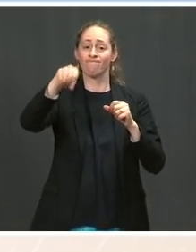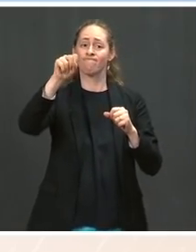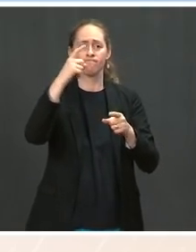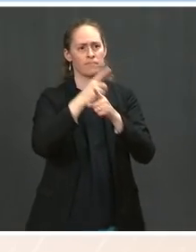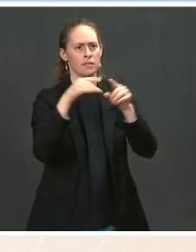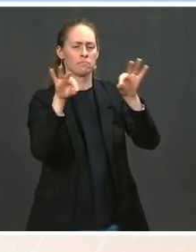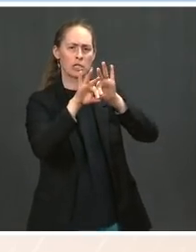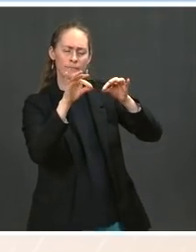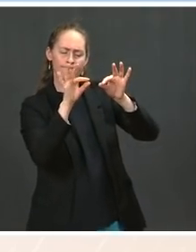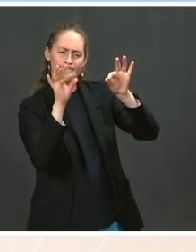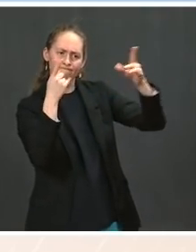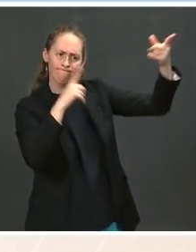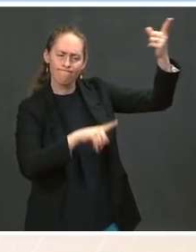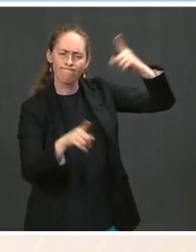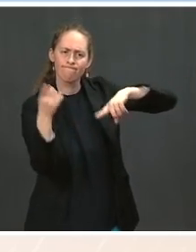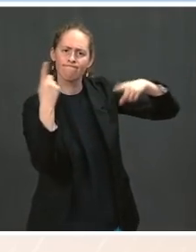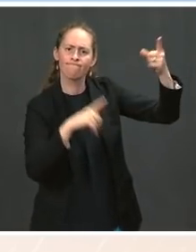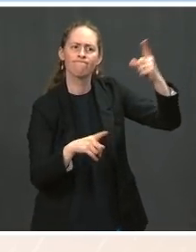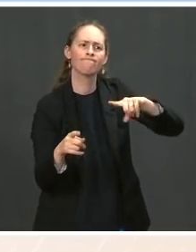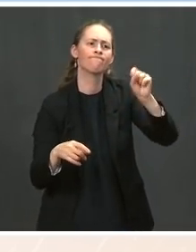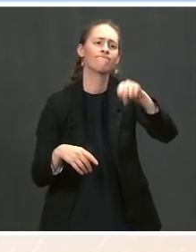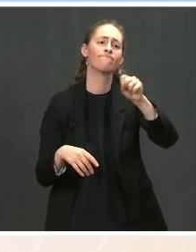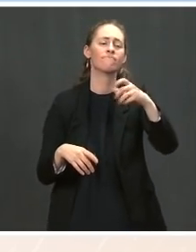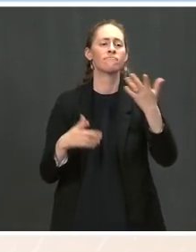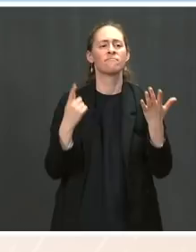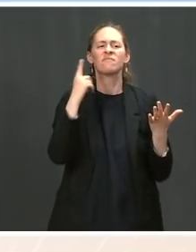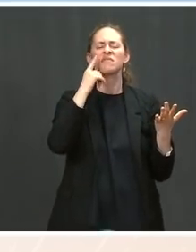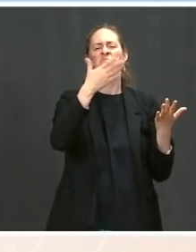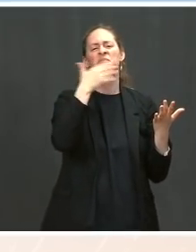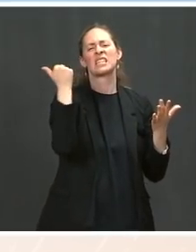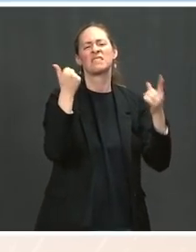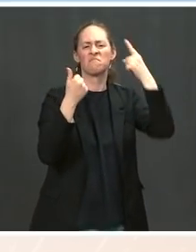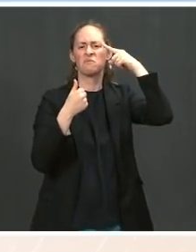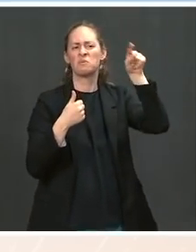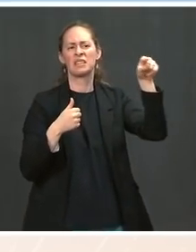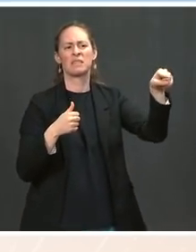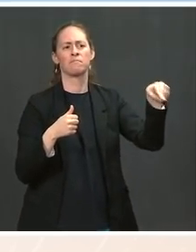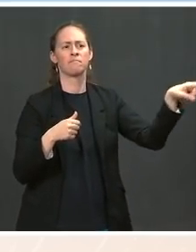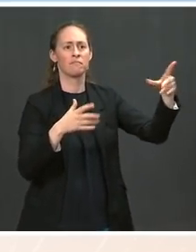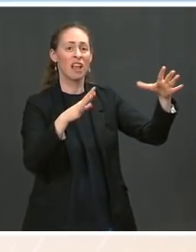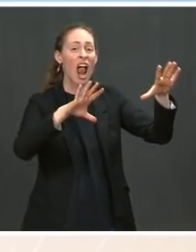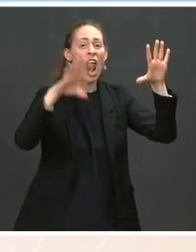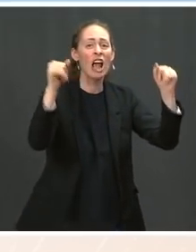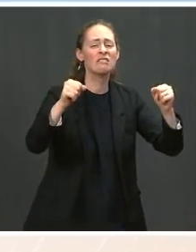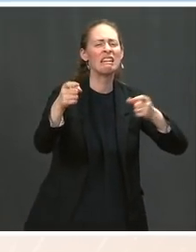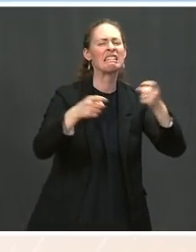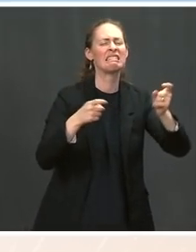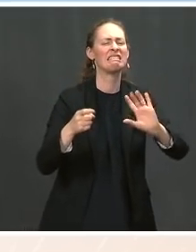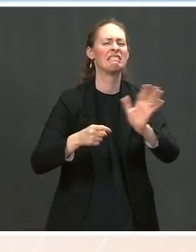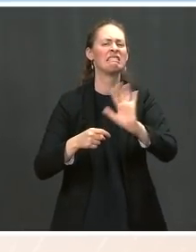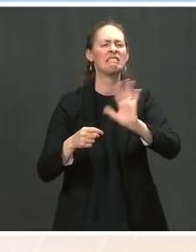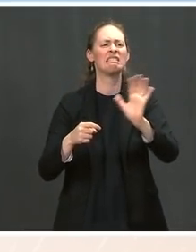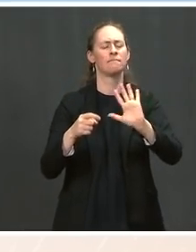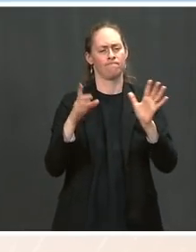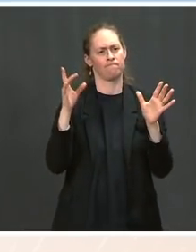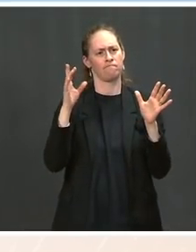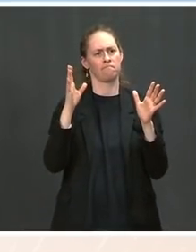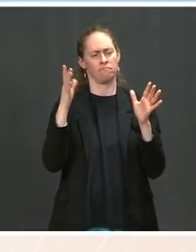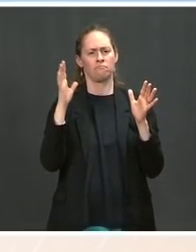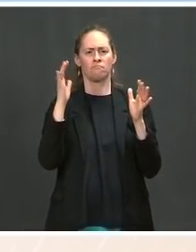to become a pariah state; that they should hold to their commitments of preventing al Qaeda -- of not allowing al Qaeda, I should say,